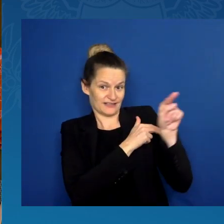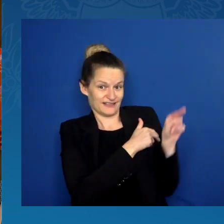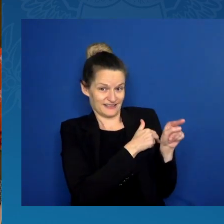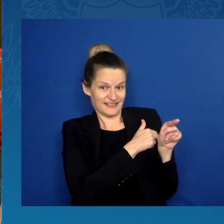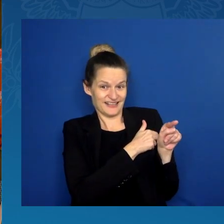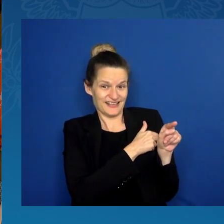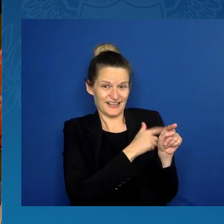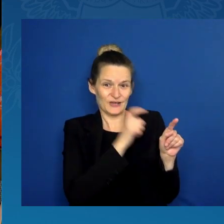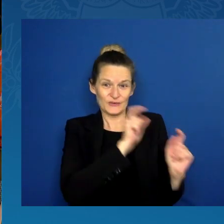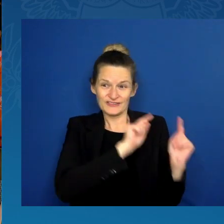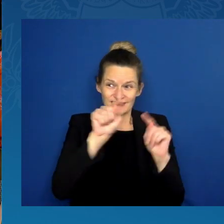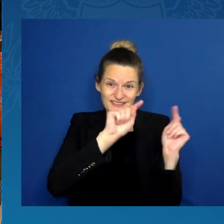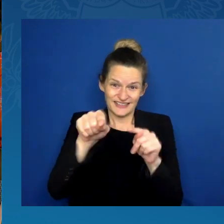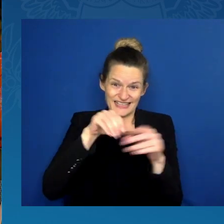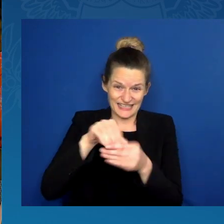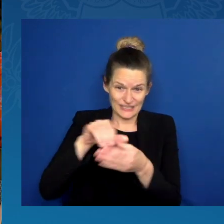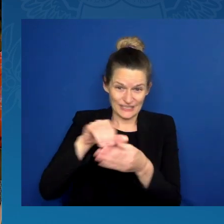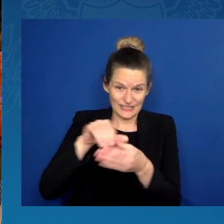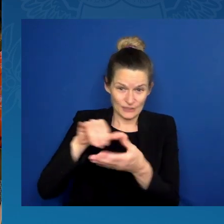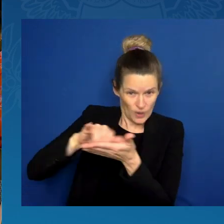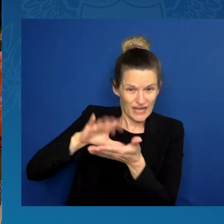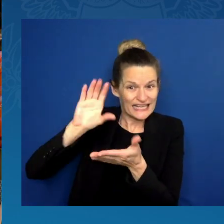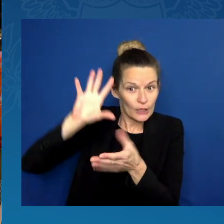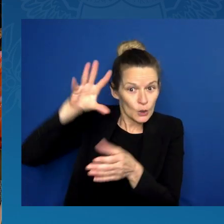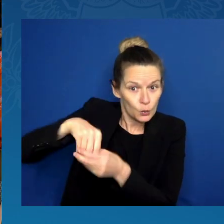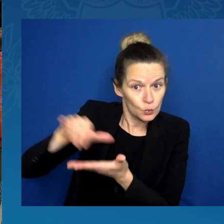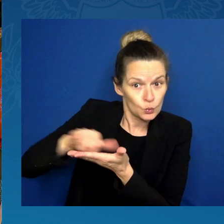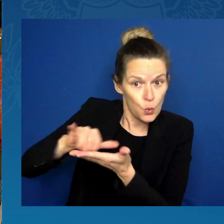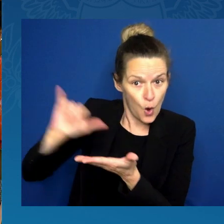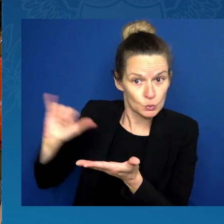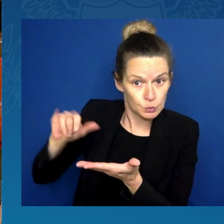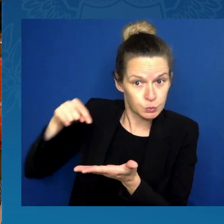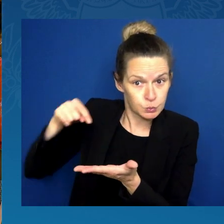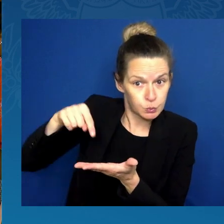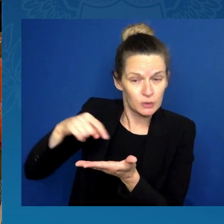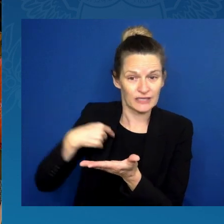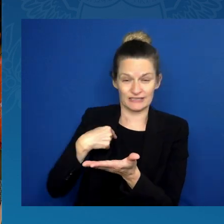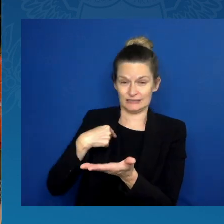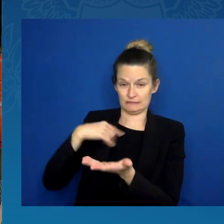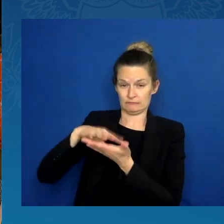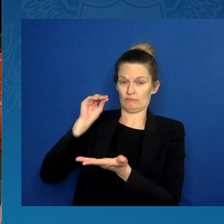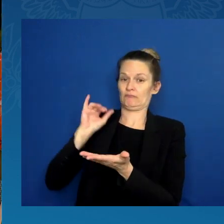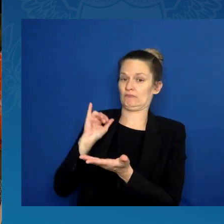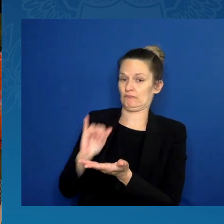We are understanding that pregnant immigrants, Latinas and other people of color